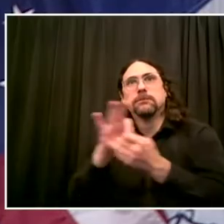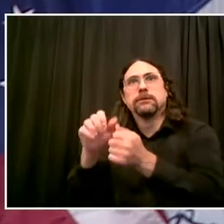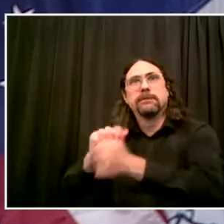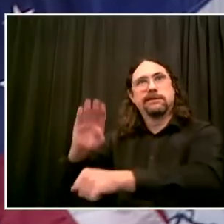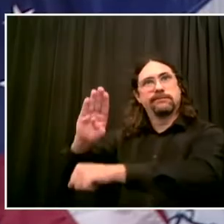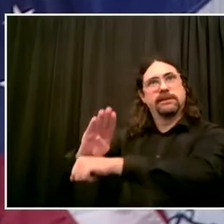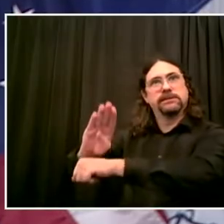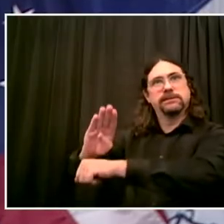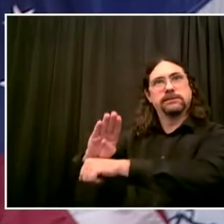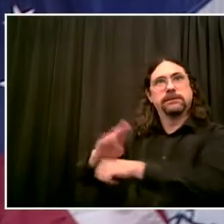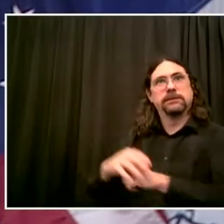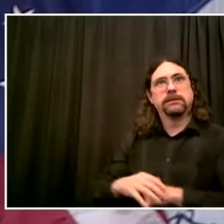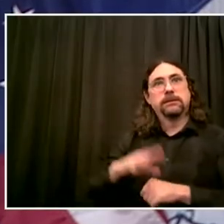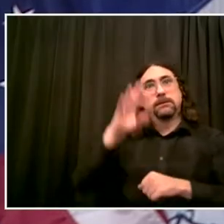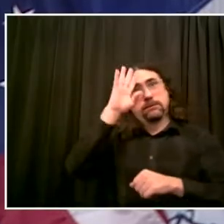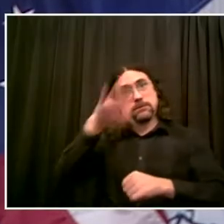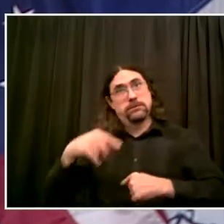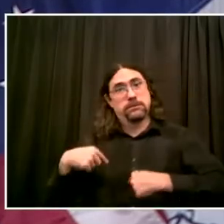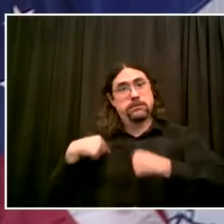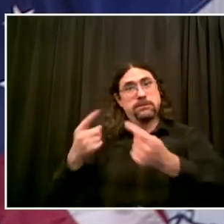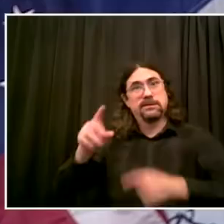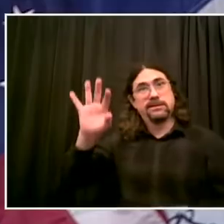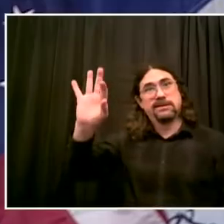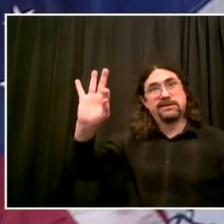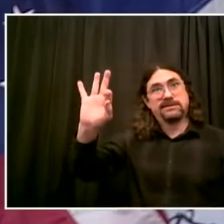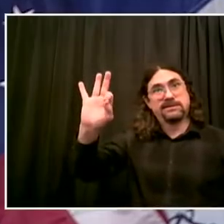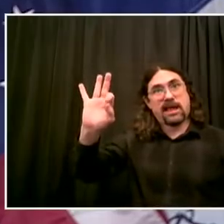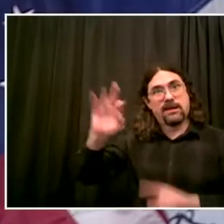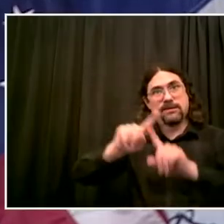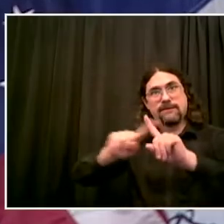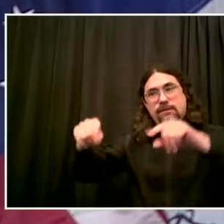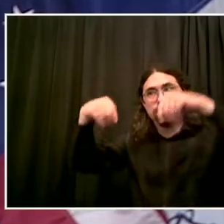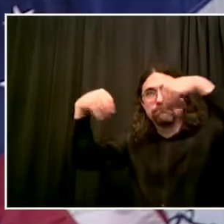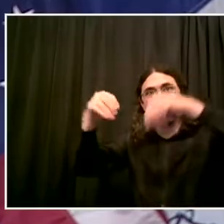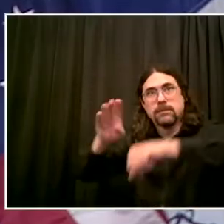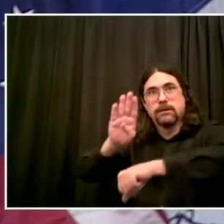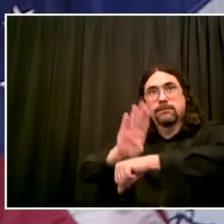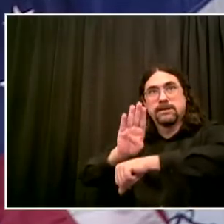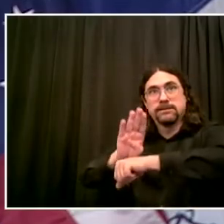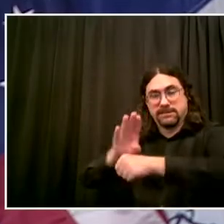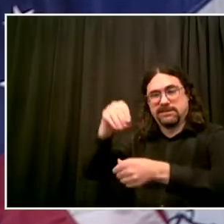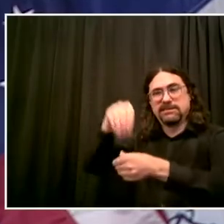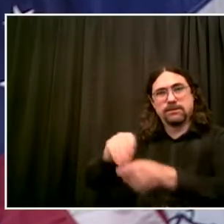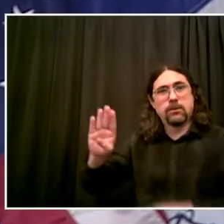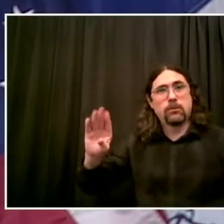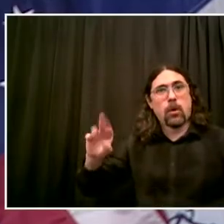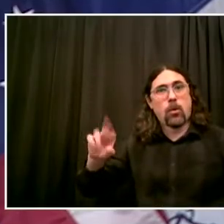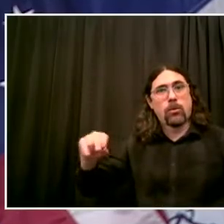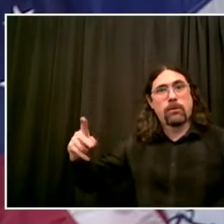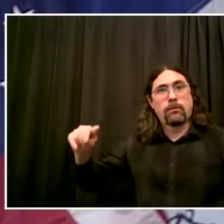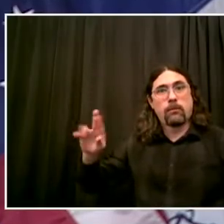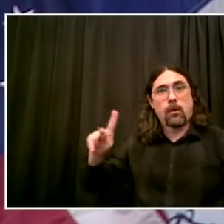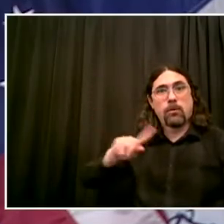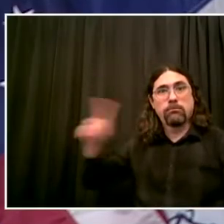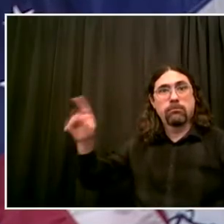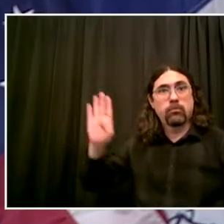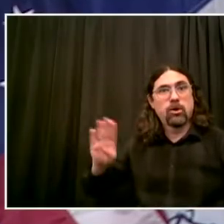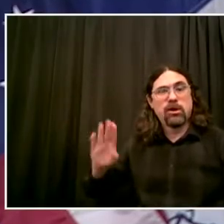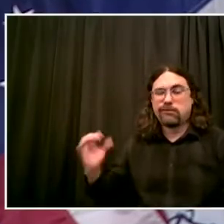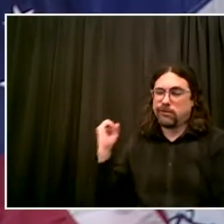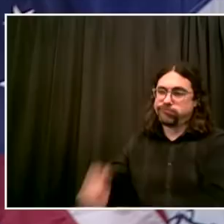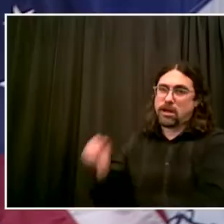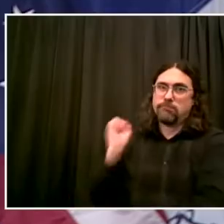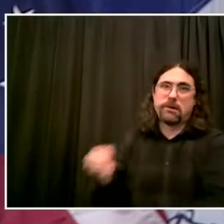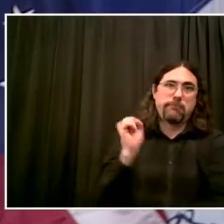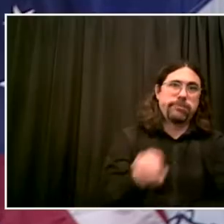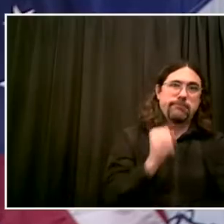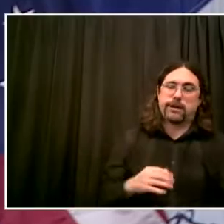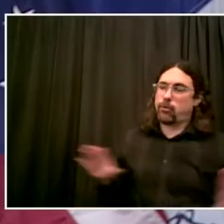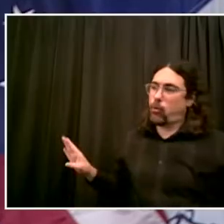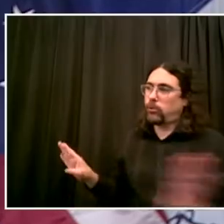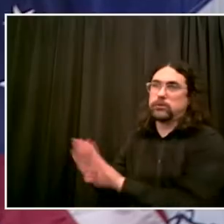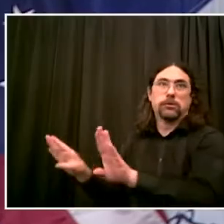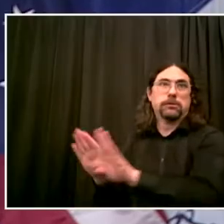REPEAT OFFENSES,